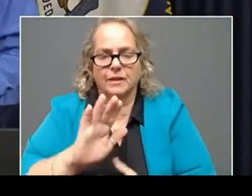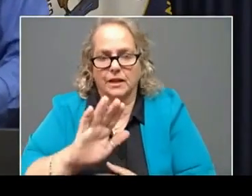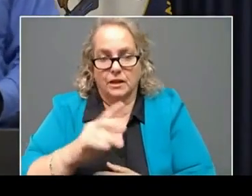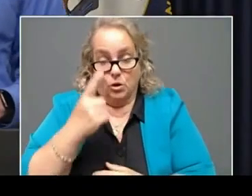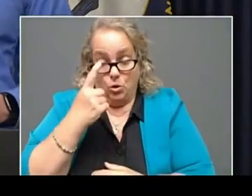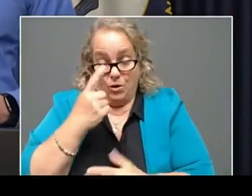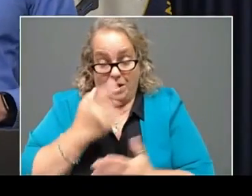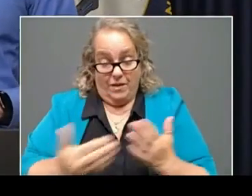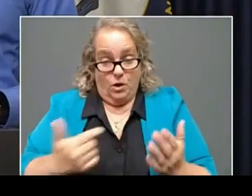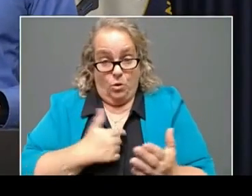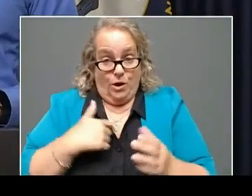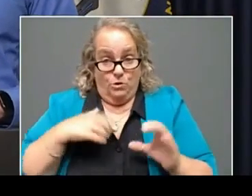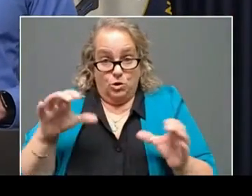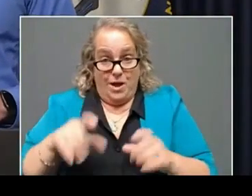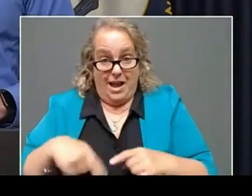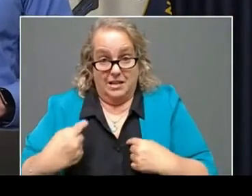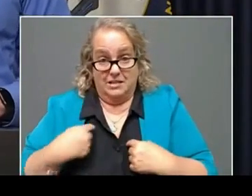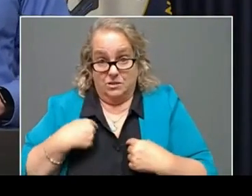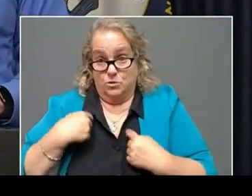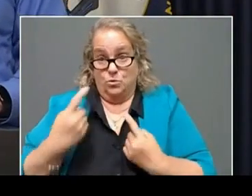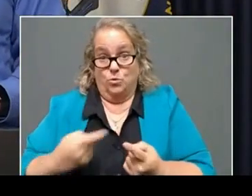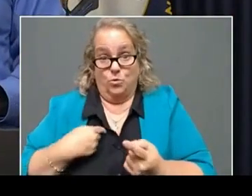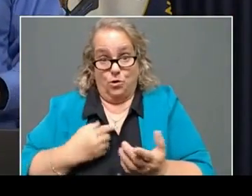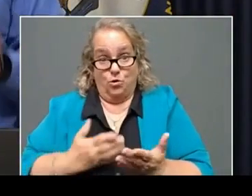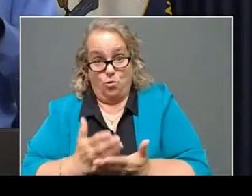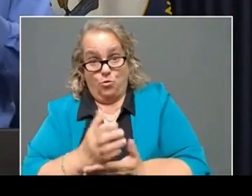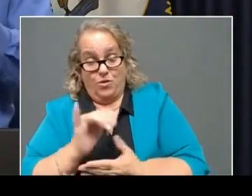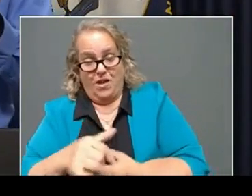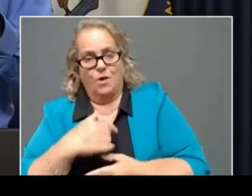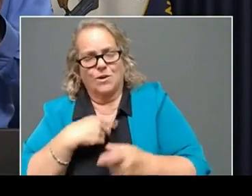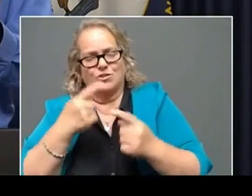through this, we are really going to try to adhere to releasing month end